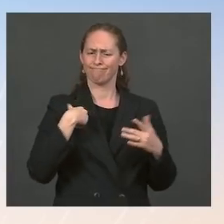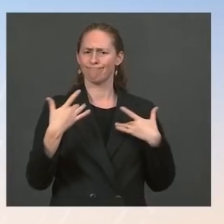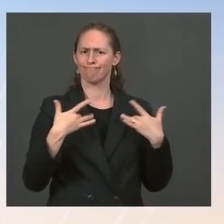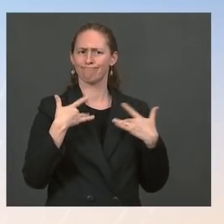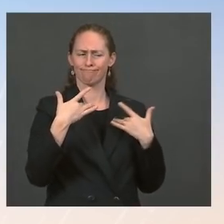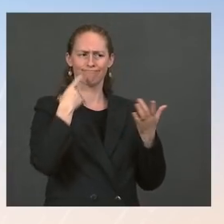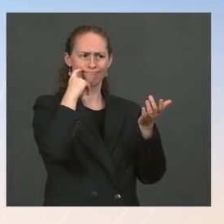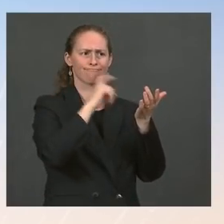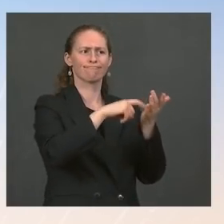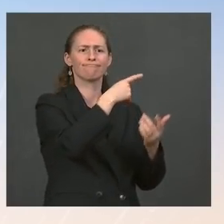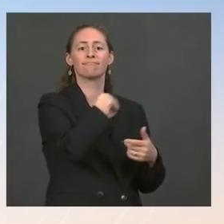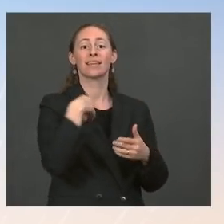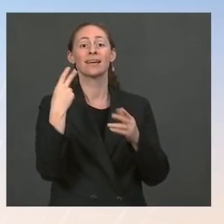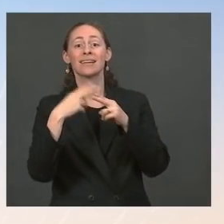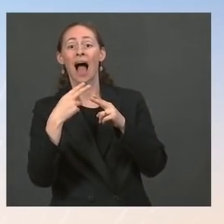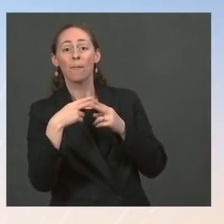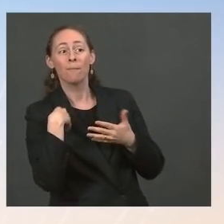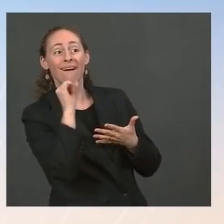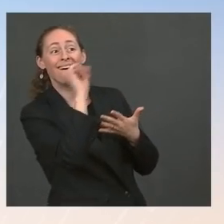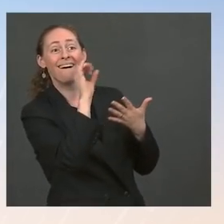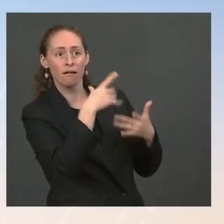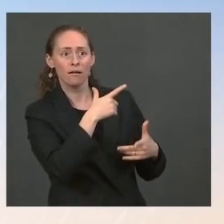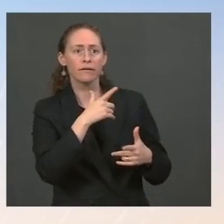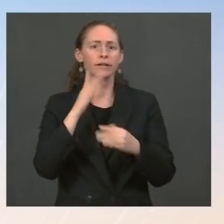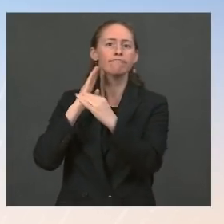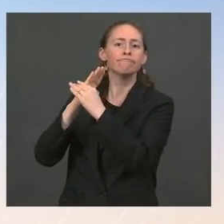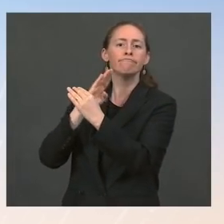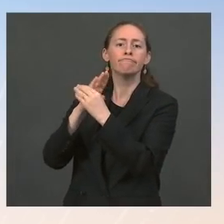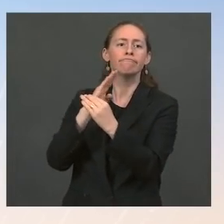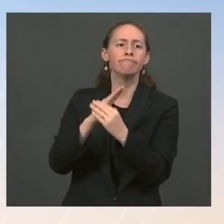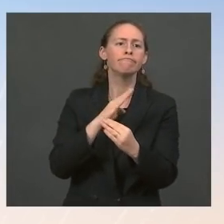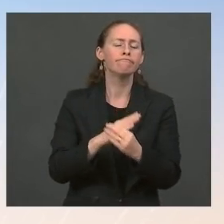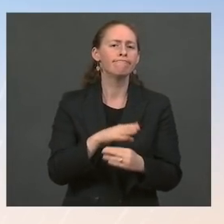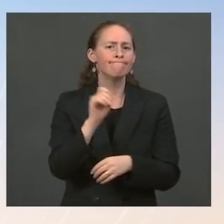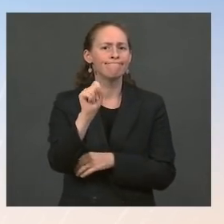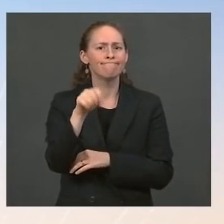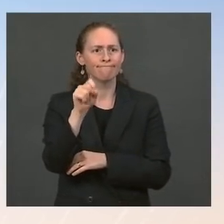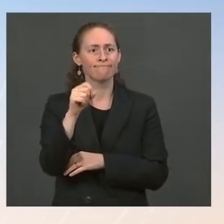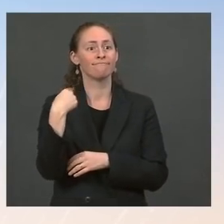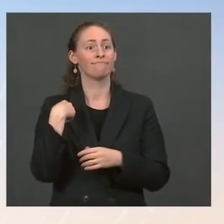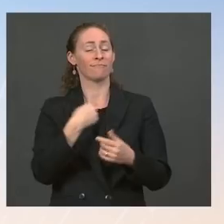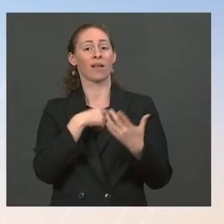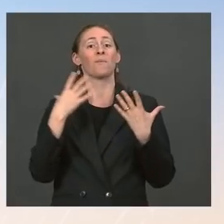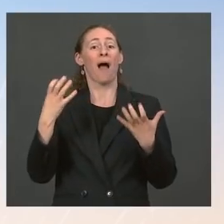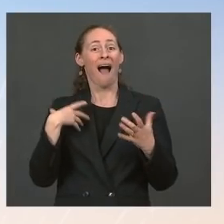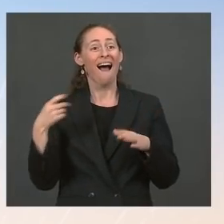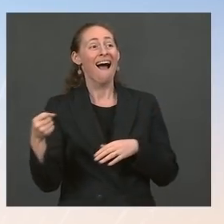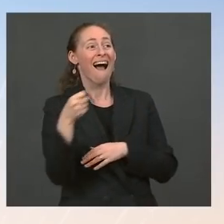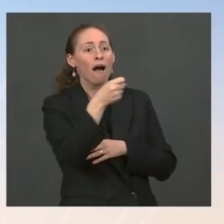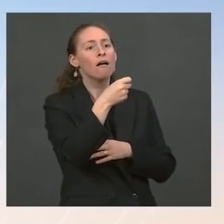of the last several months -- back to the transition, even, of putting forward qualified nominees